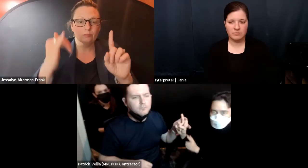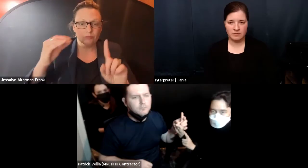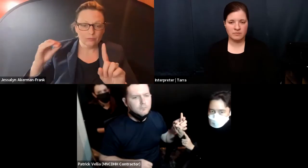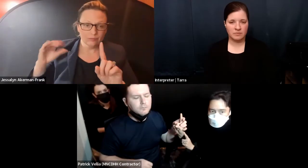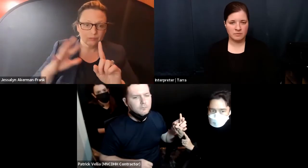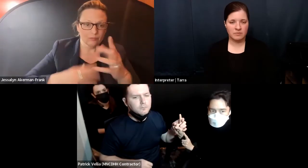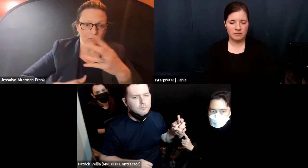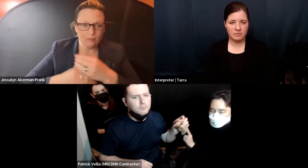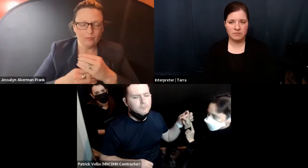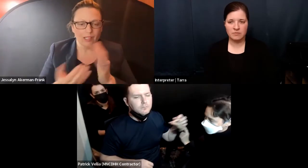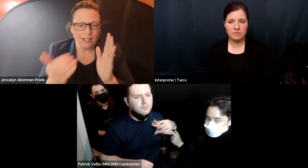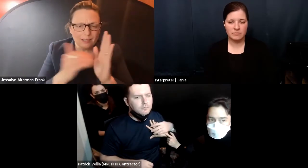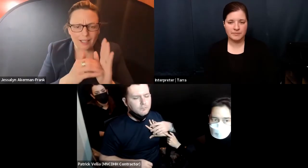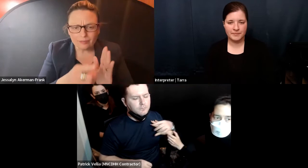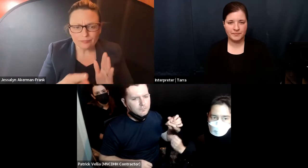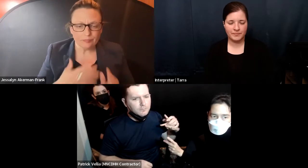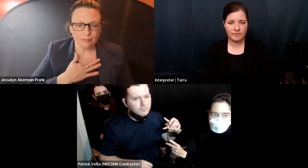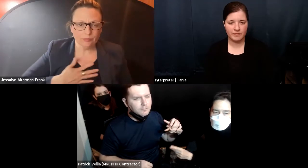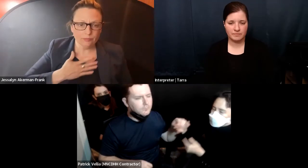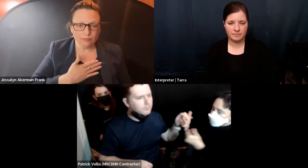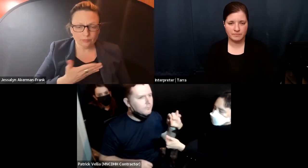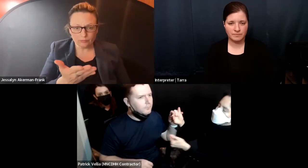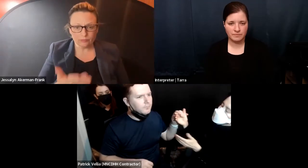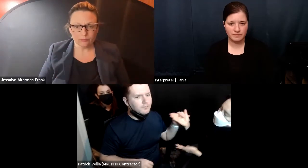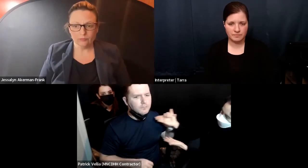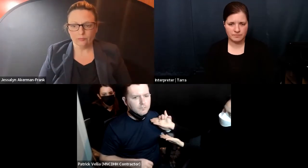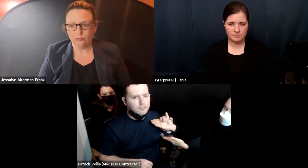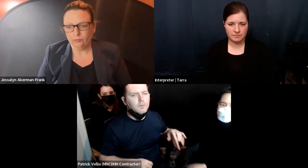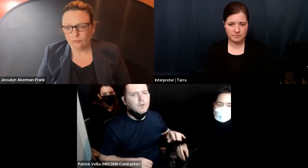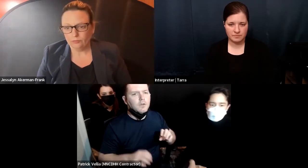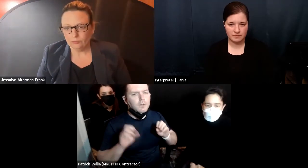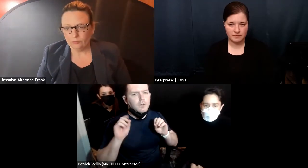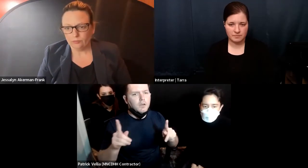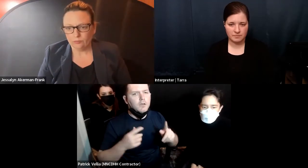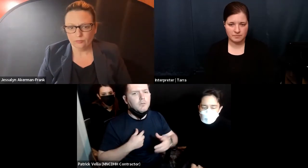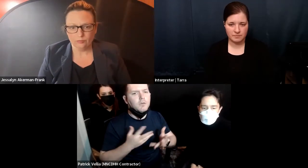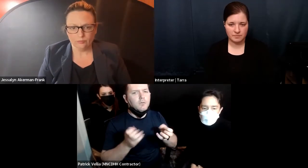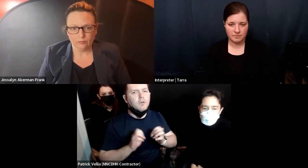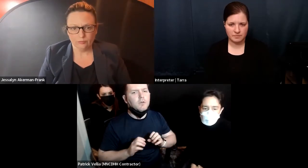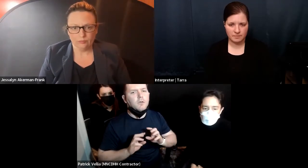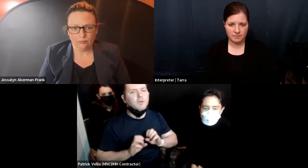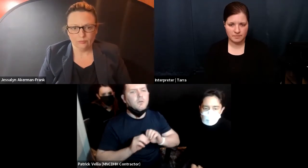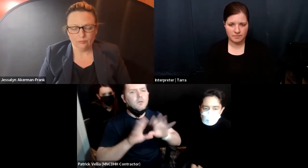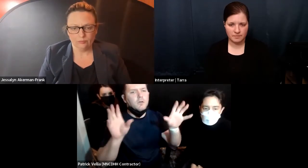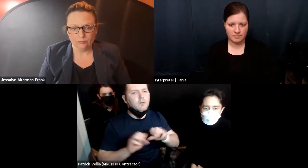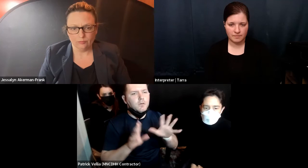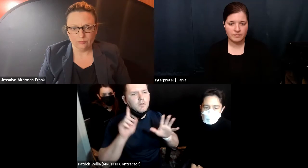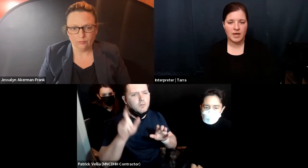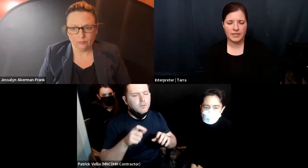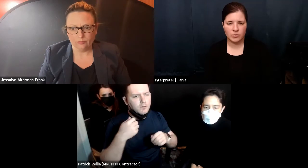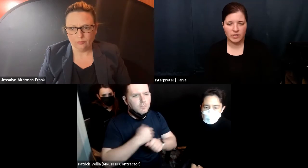Jessalyn: Just a moment, Patrick. I will spotlight you. And you are spotlighted.